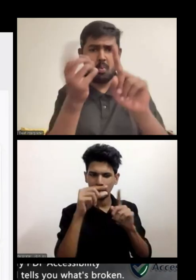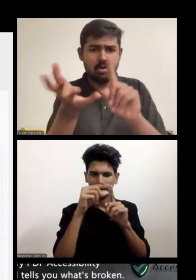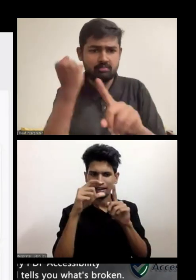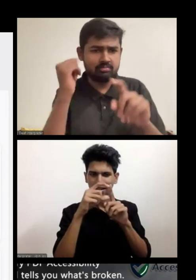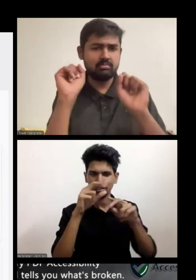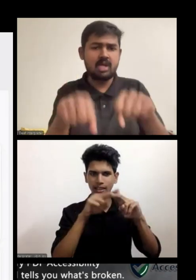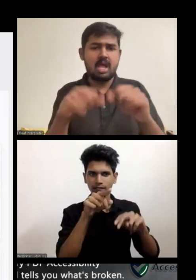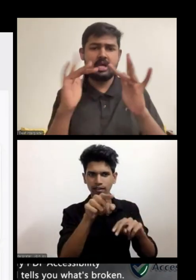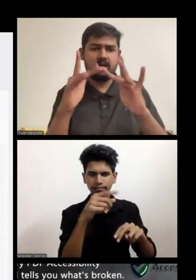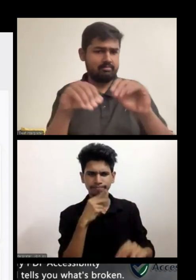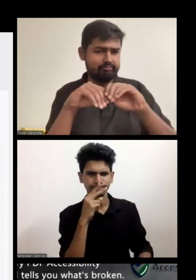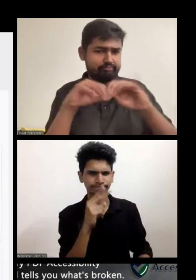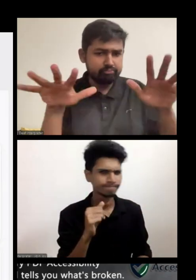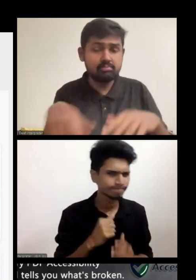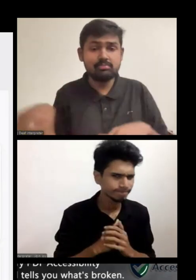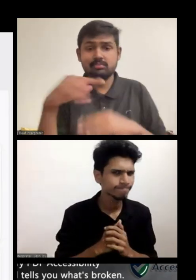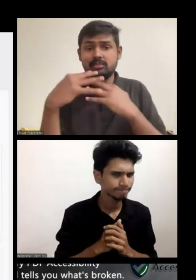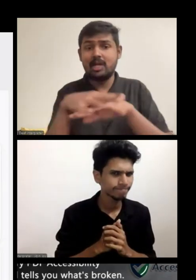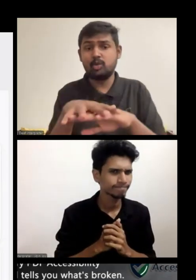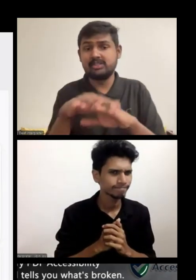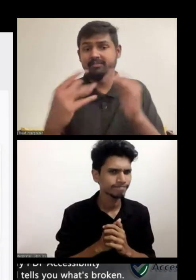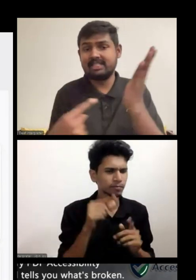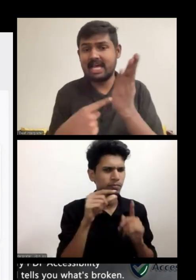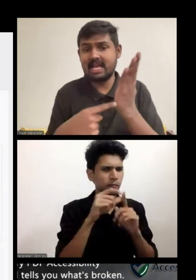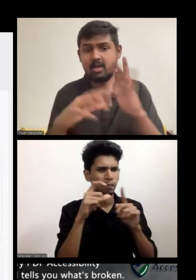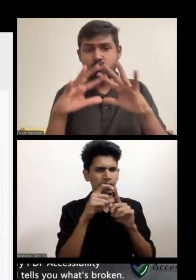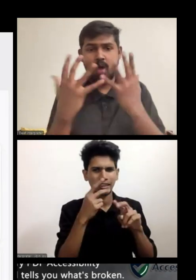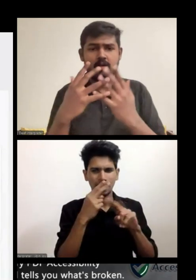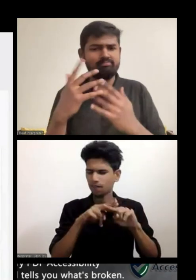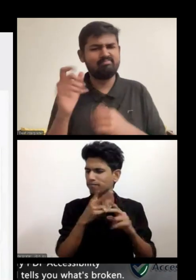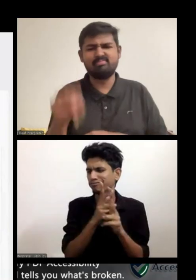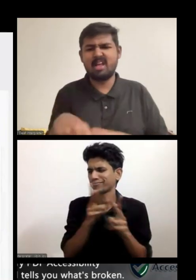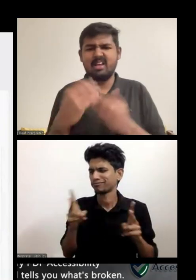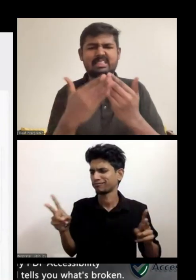can remediate different kinds of PDFs because I come across with different kinds of PDFs.